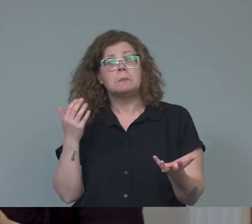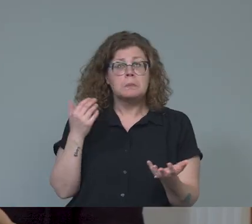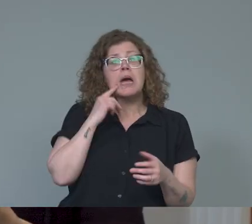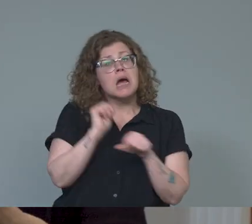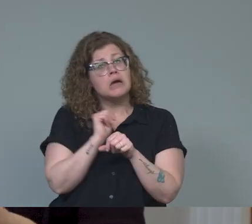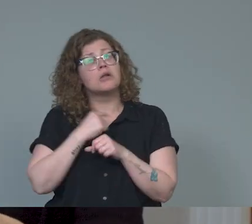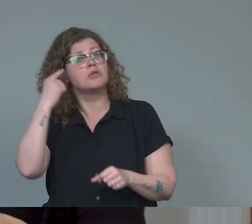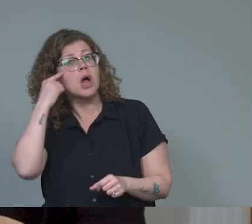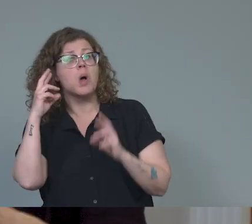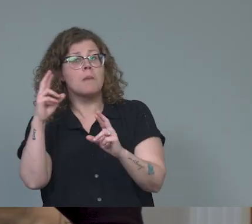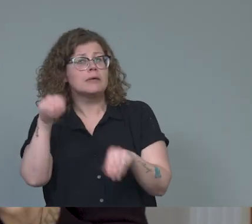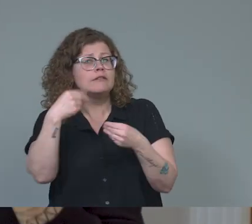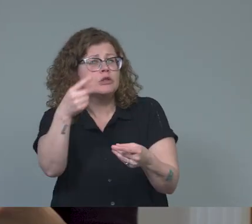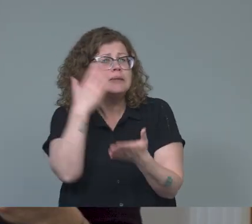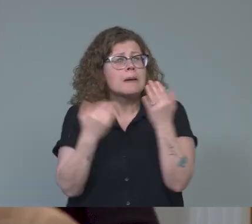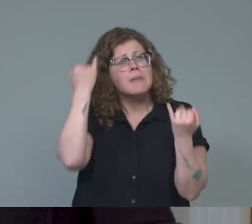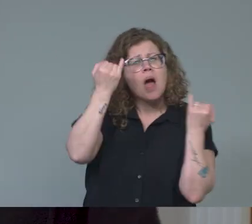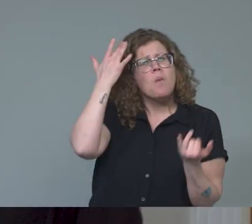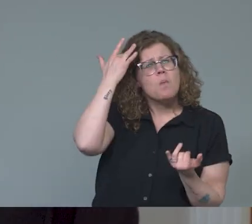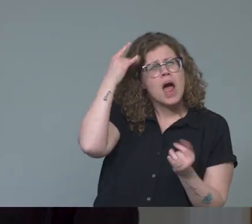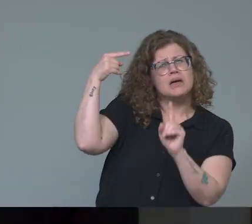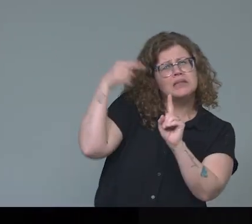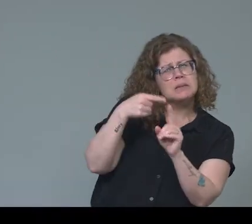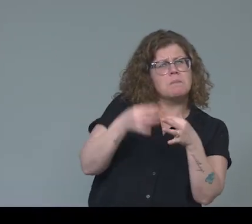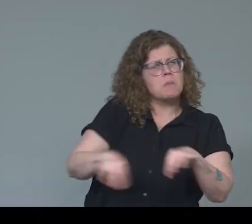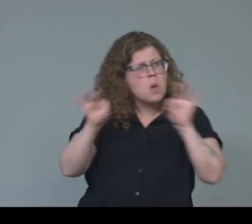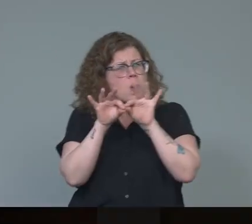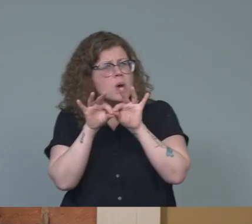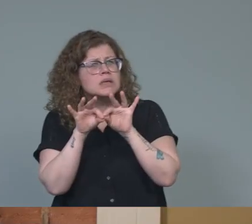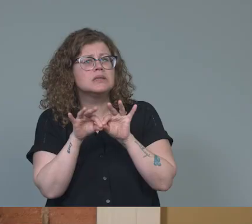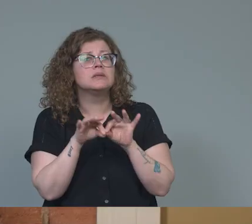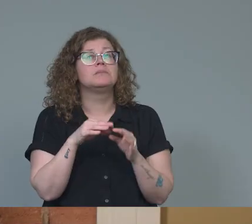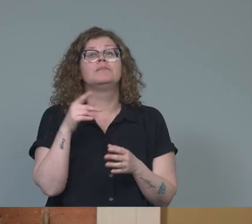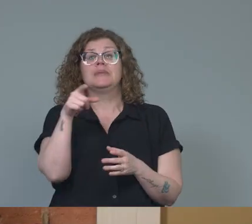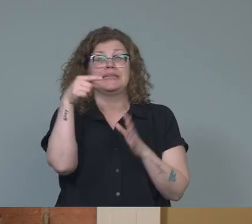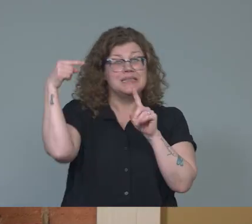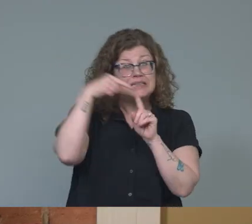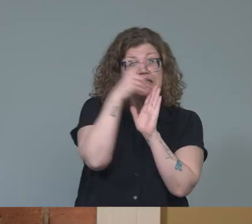and then he is able to execute them so wonderfully. So hopefully that gives you some ideas